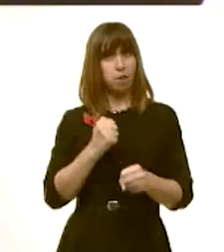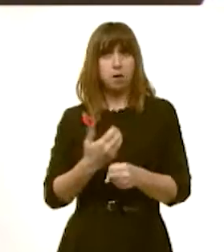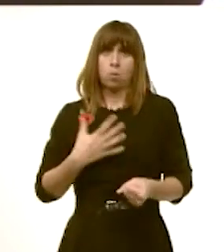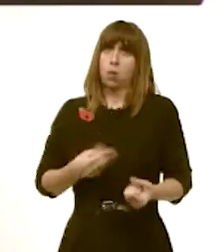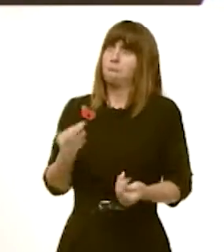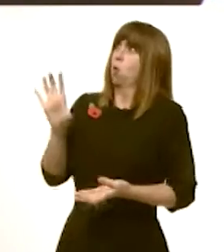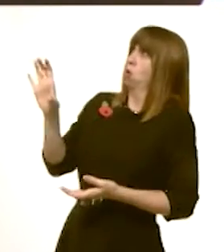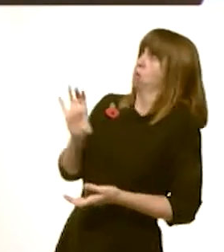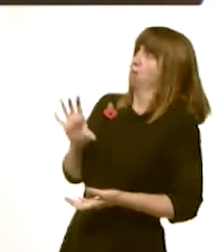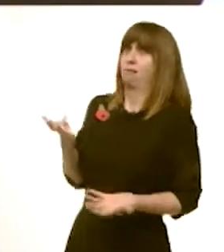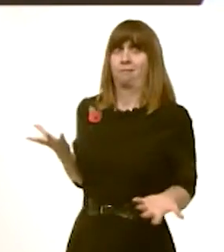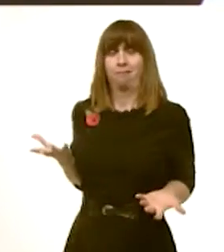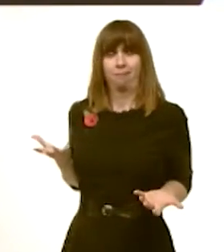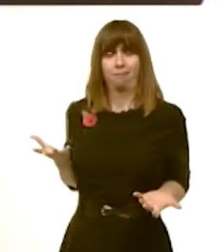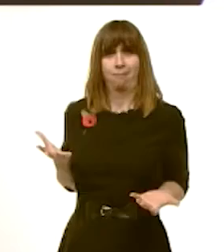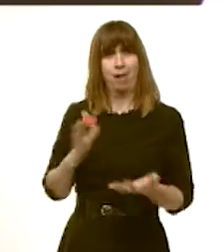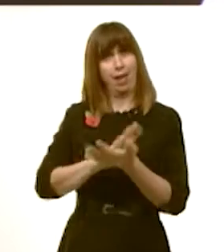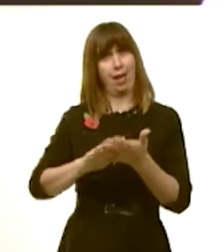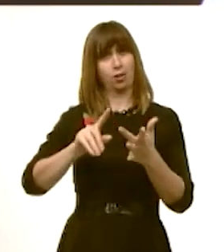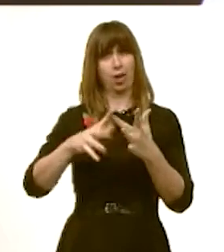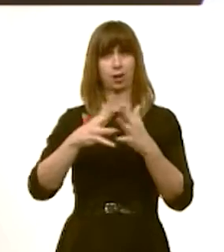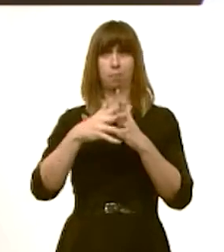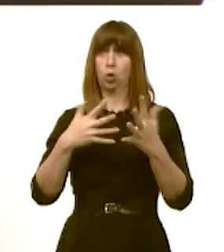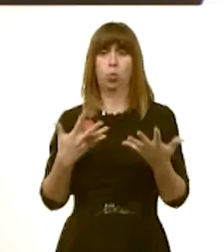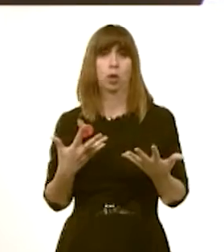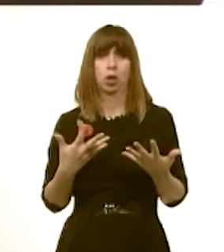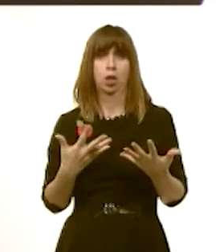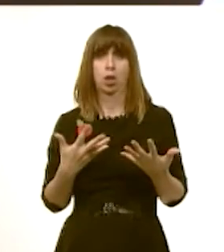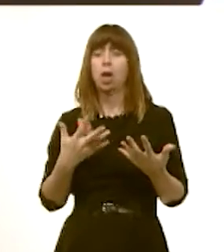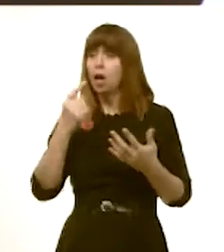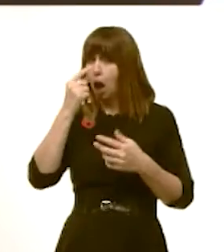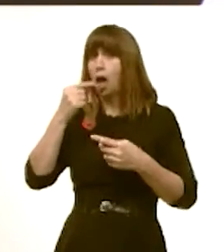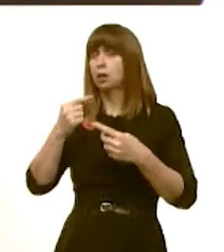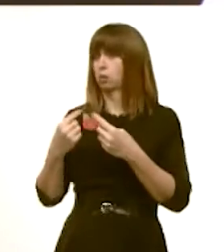There is no suggestion, of course, that HIW are unable to fulfil the functions that are delegated to them.